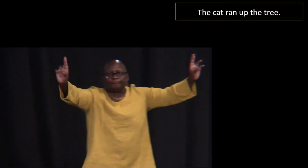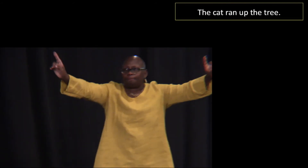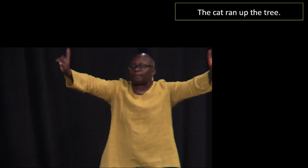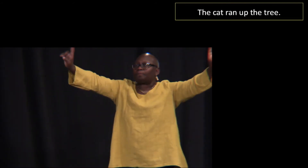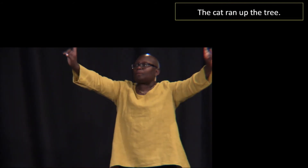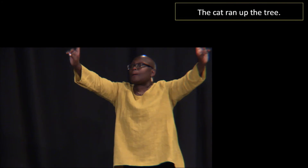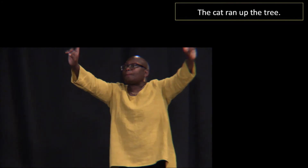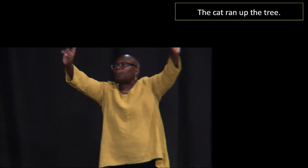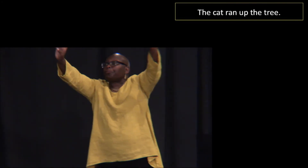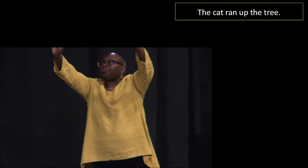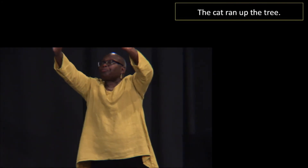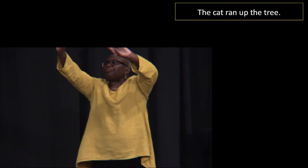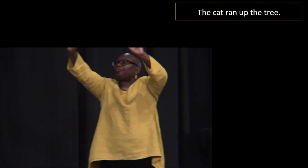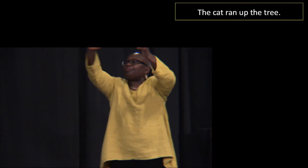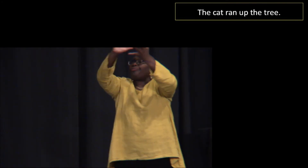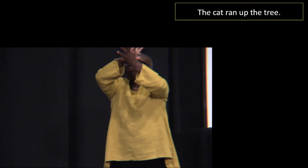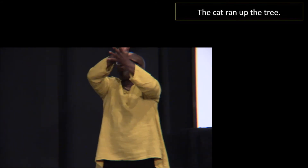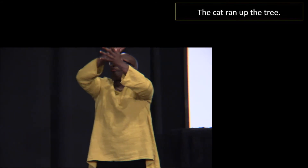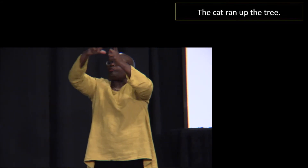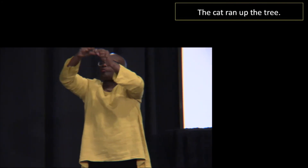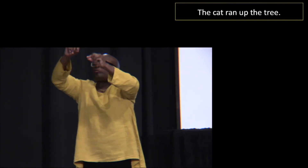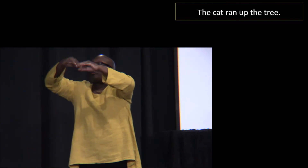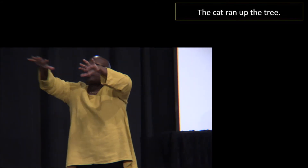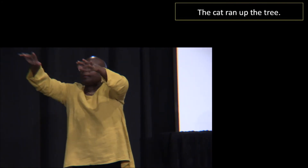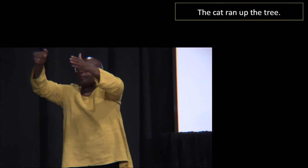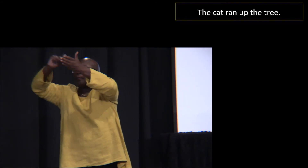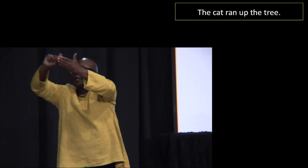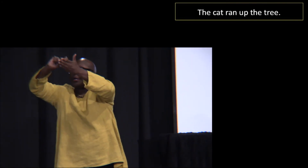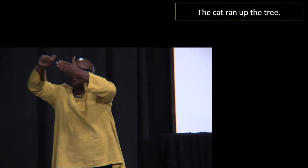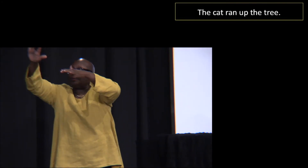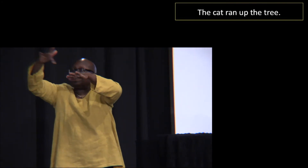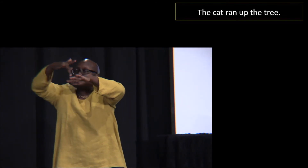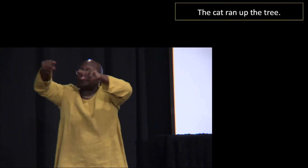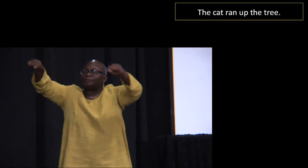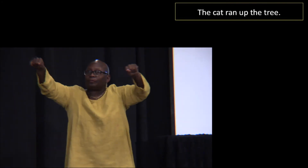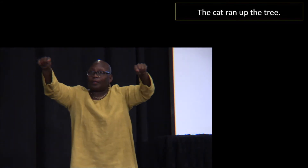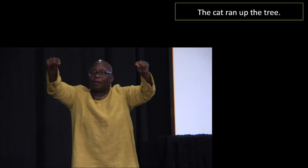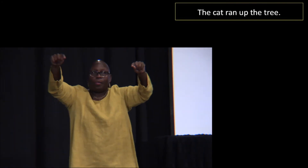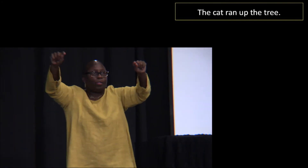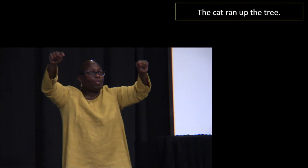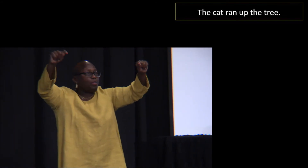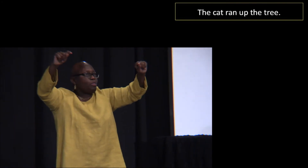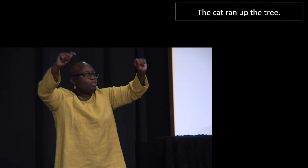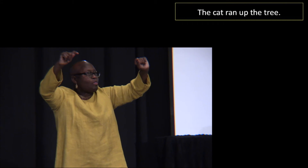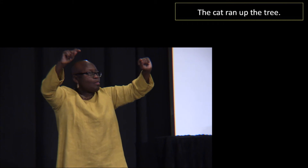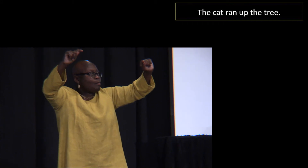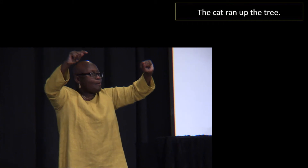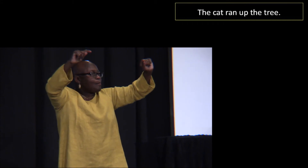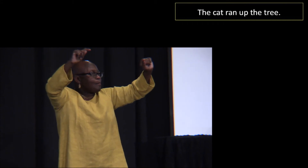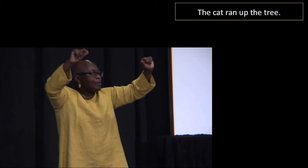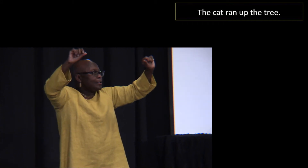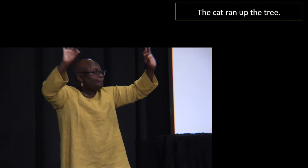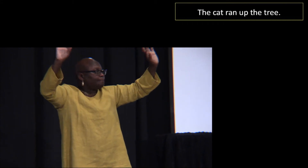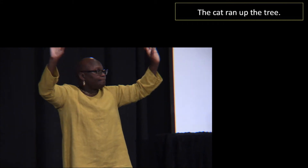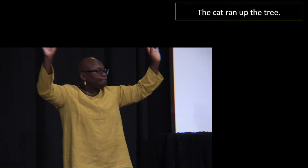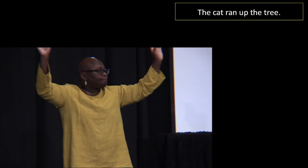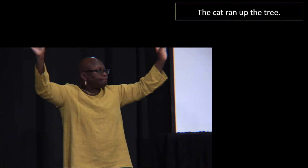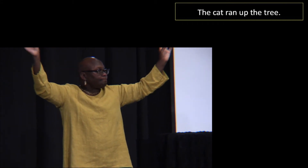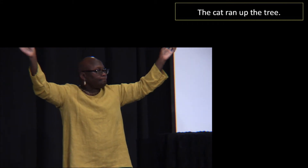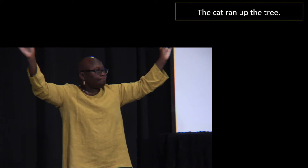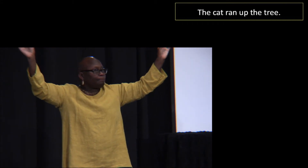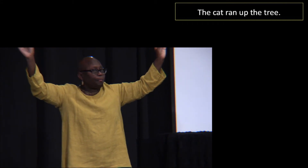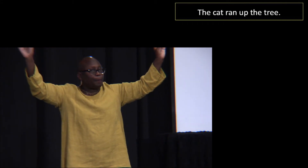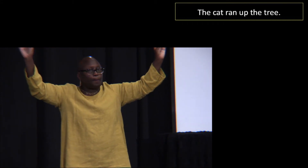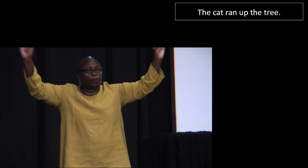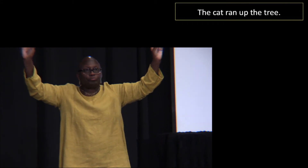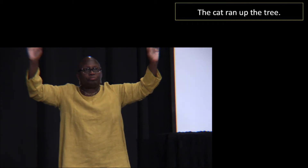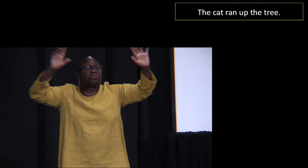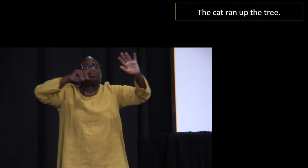experience with the RTS approach and what it looks like. Is everybody ready?